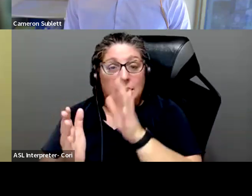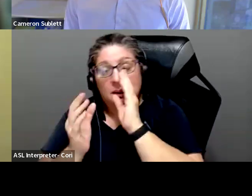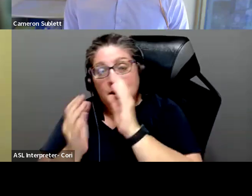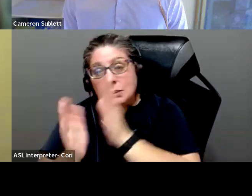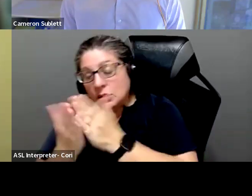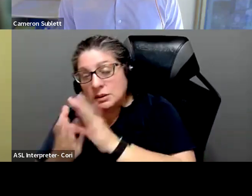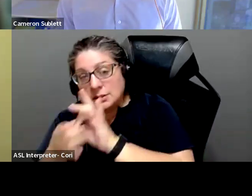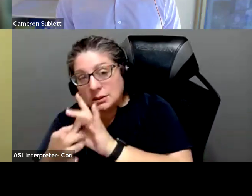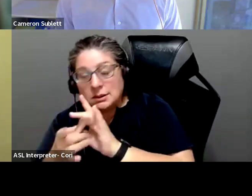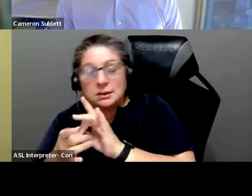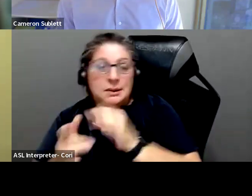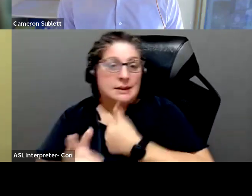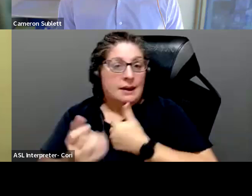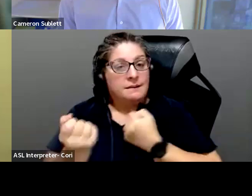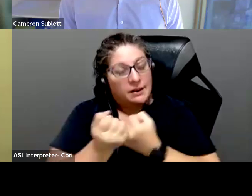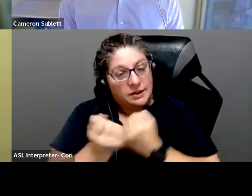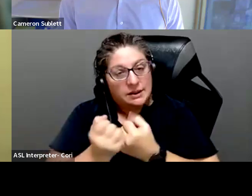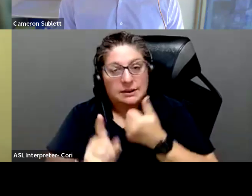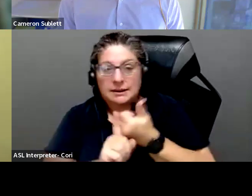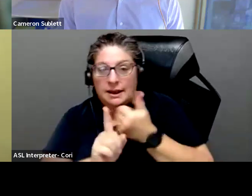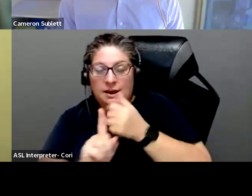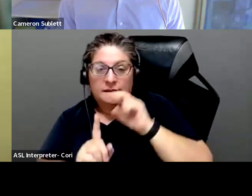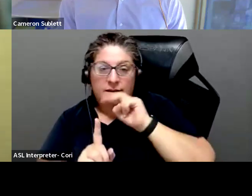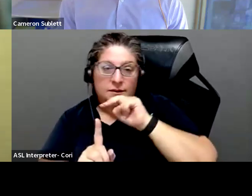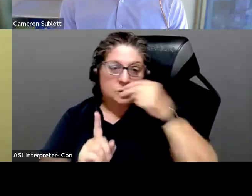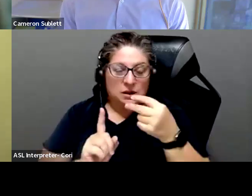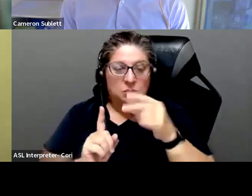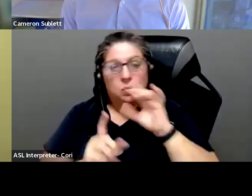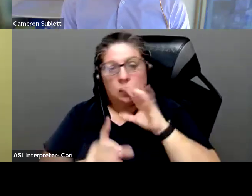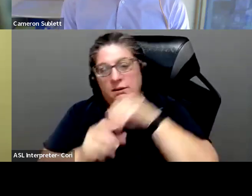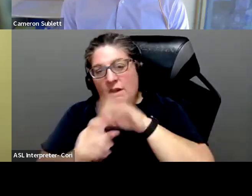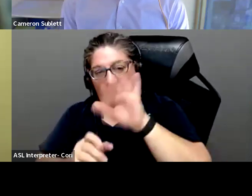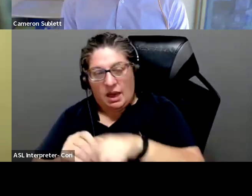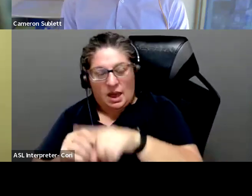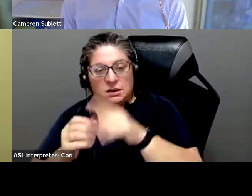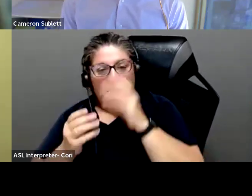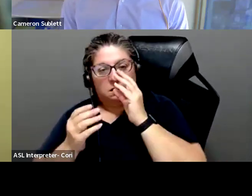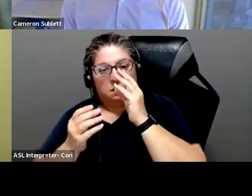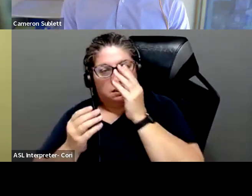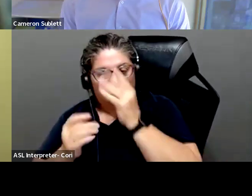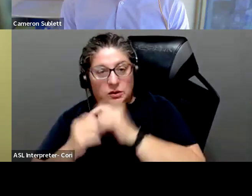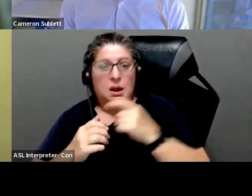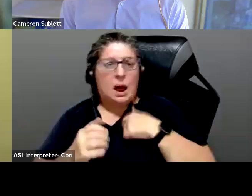self-efficacy self perception so we dipped into that literature. I had worked at community college.